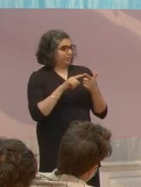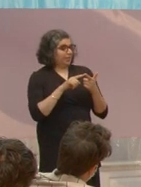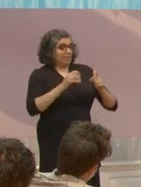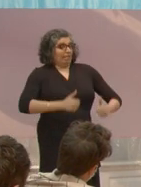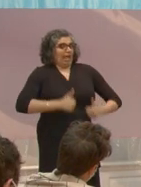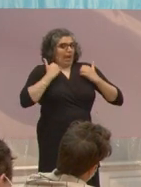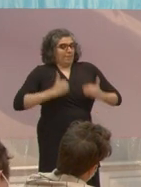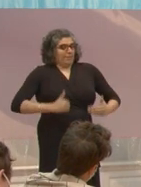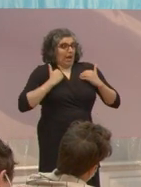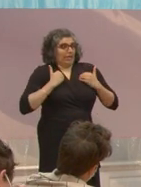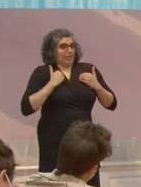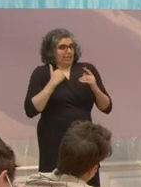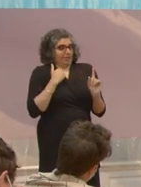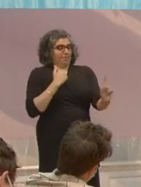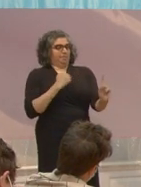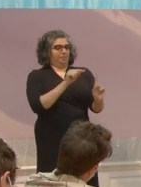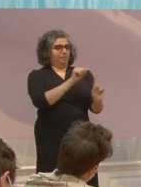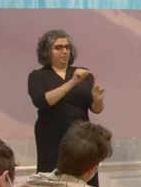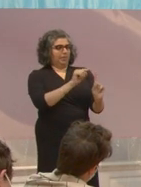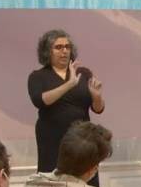institution wants to see, for whatever reason valued as much